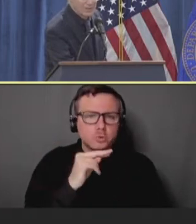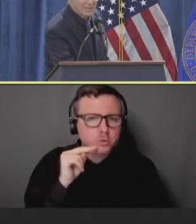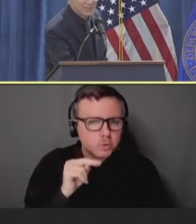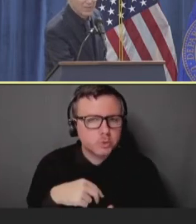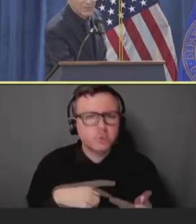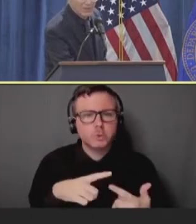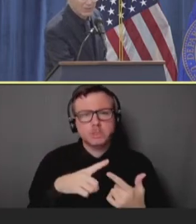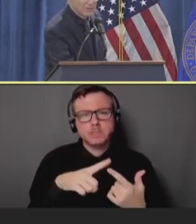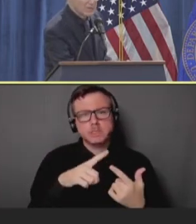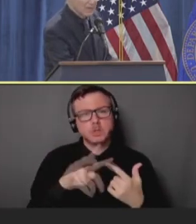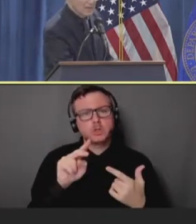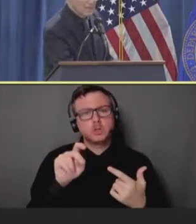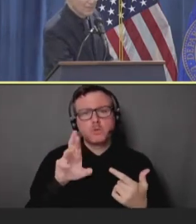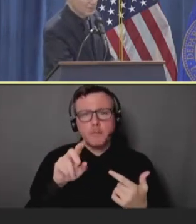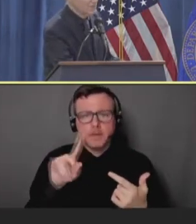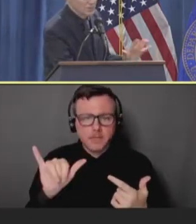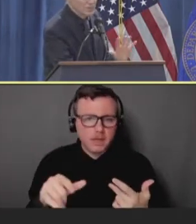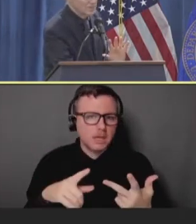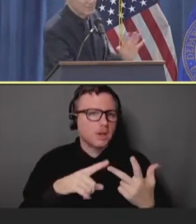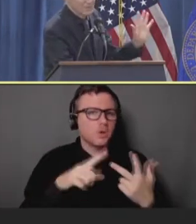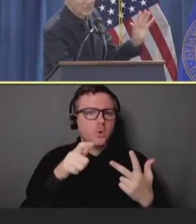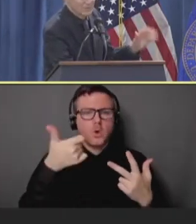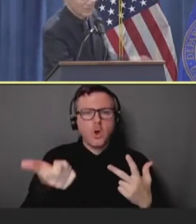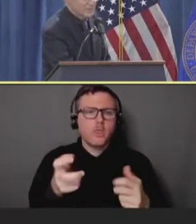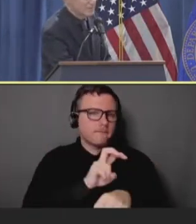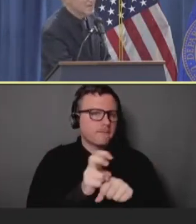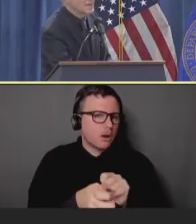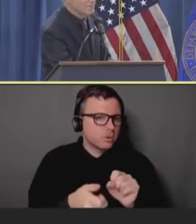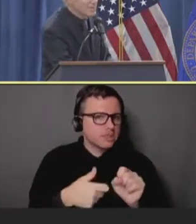intestinal viruses of other sorts. There may be other reasons.